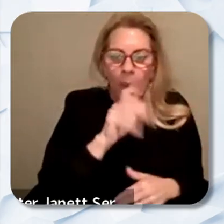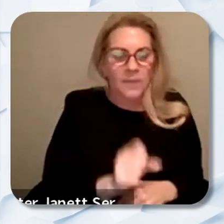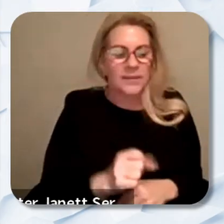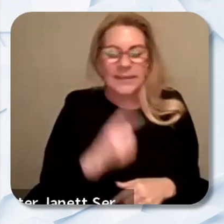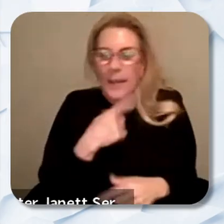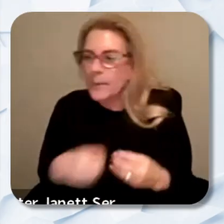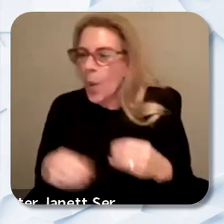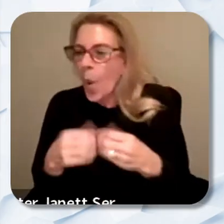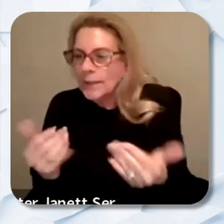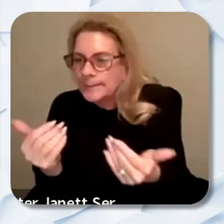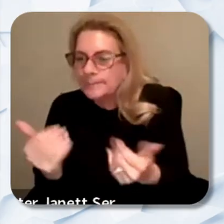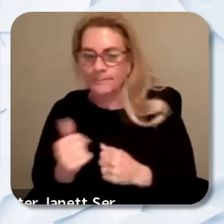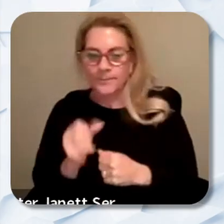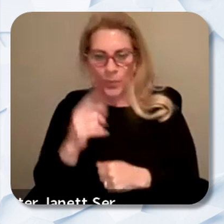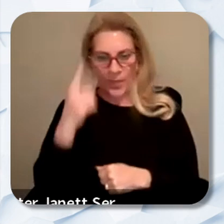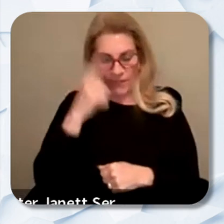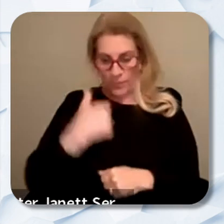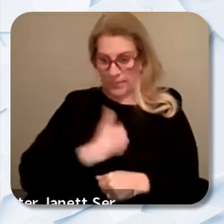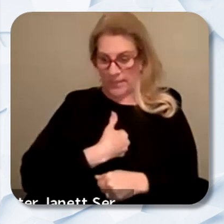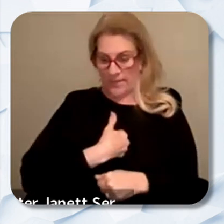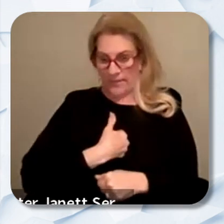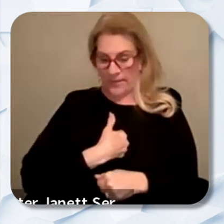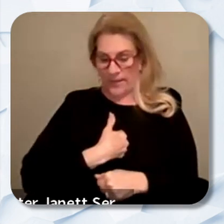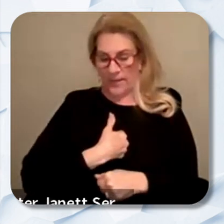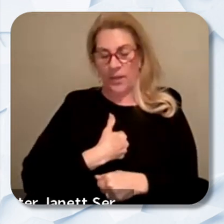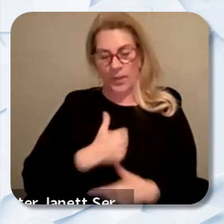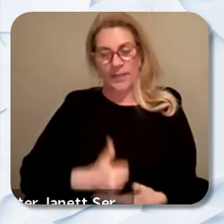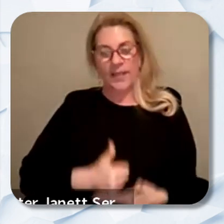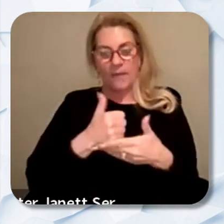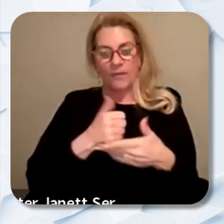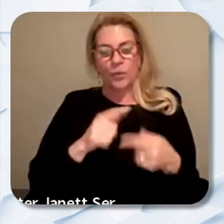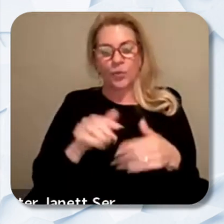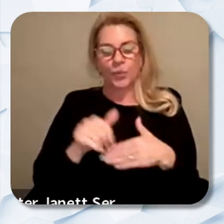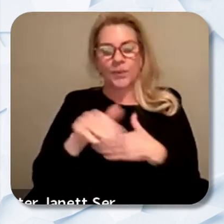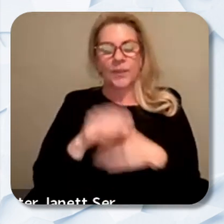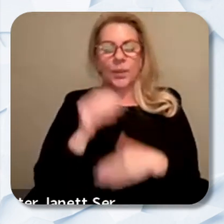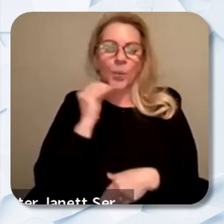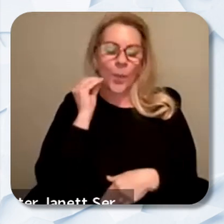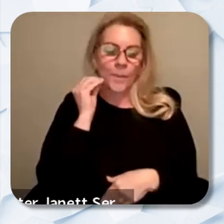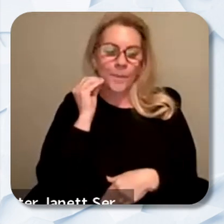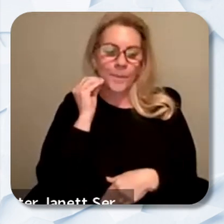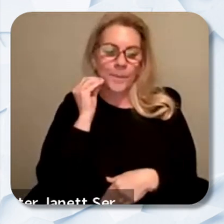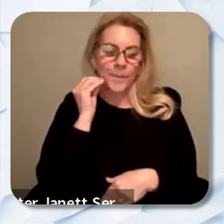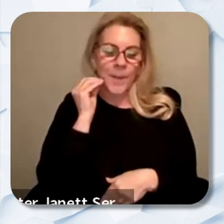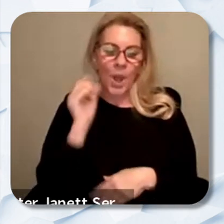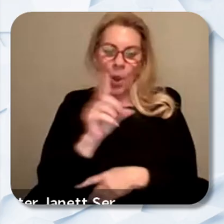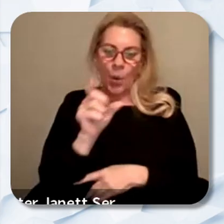giving them some. So I think for me it was it was helpful to send home questions for them based on